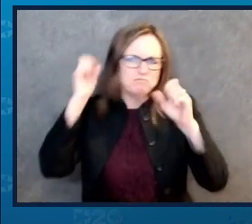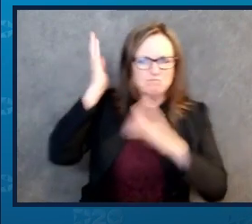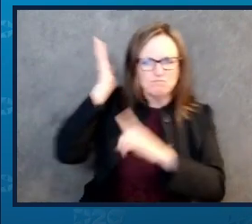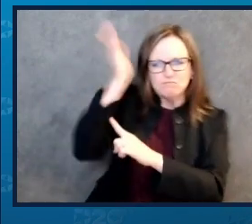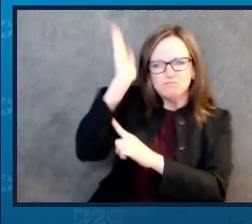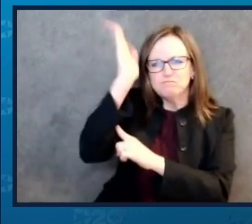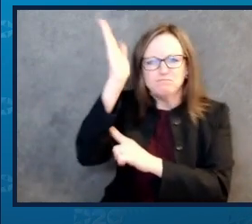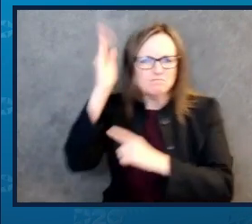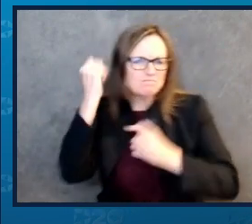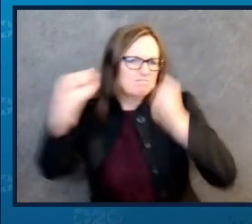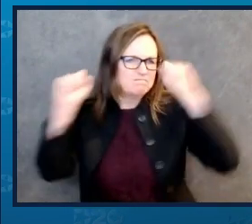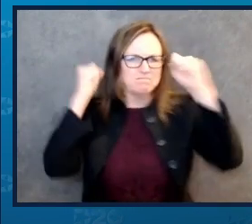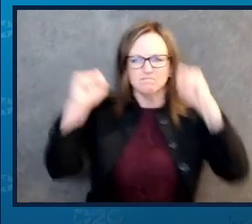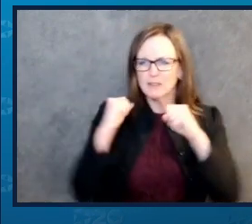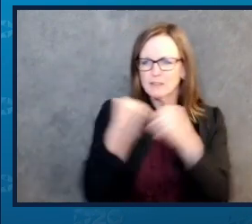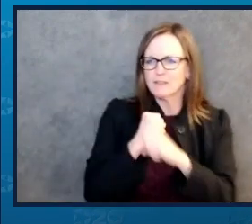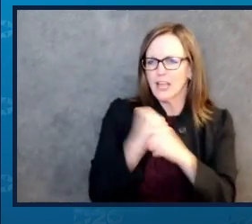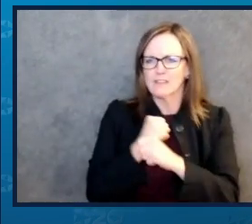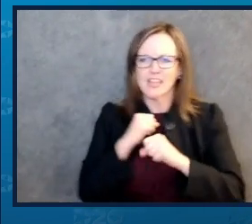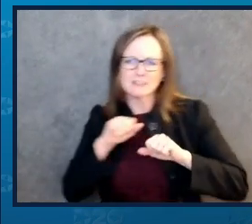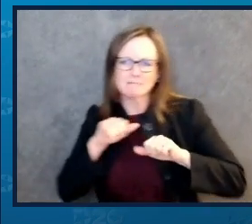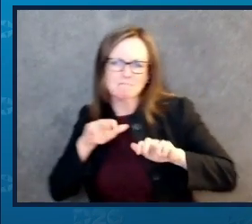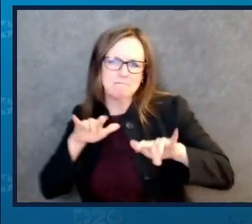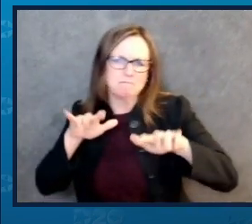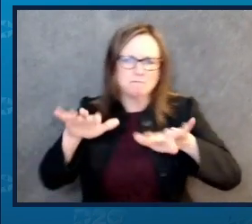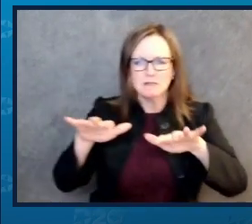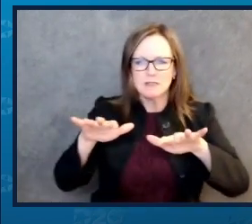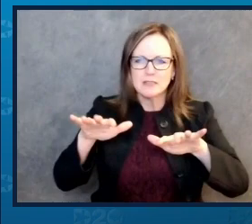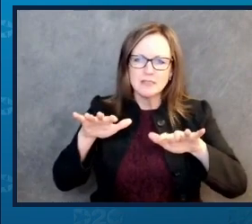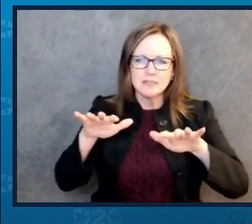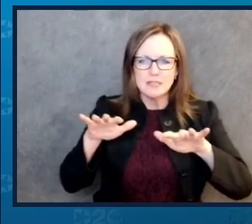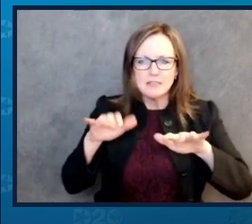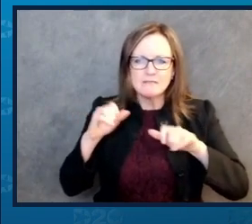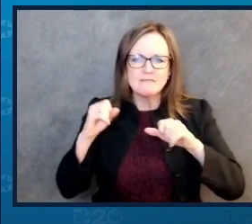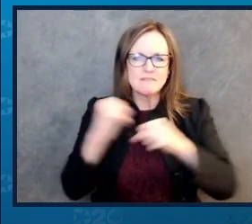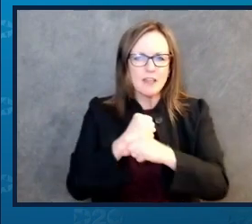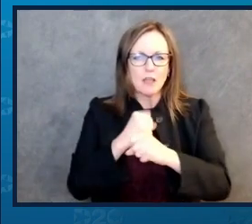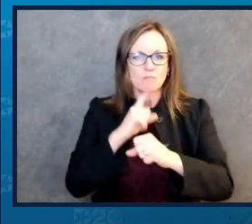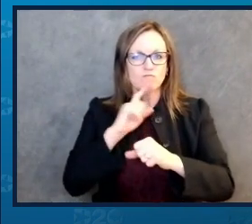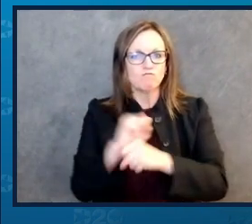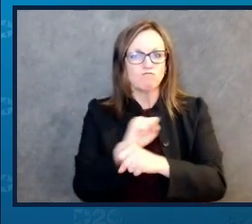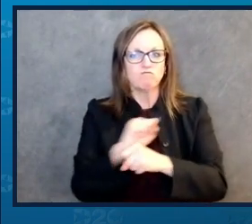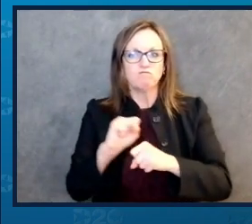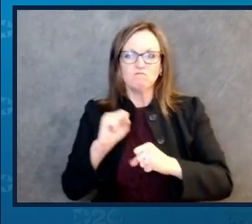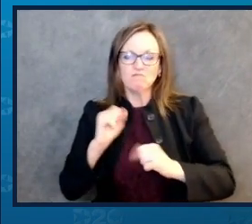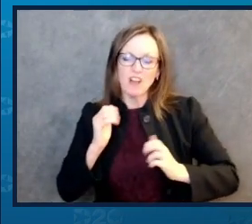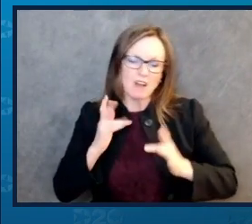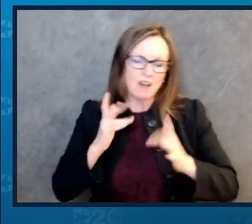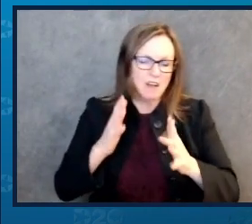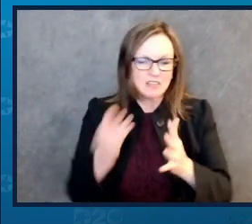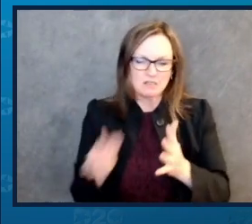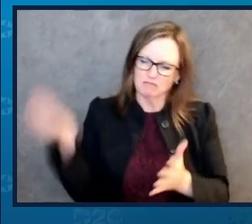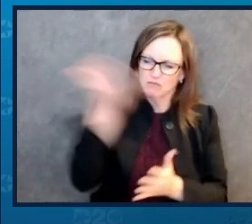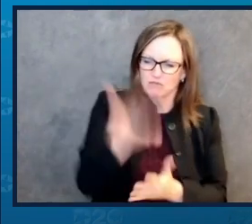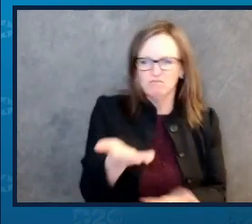A SEAT AT THE TABLE.